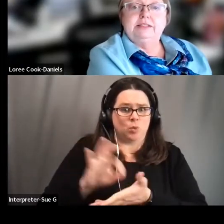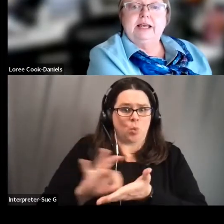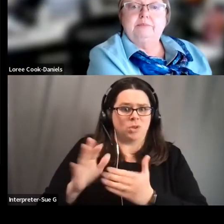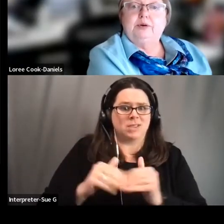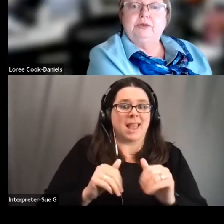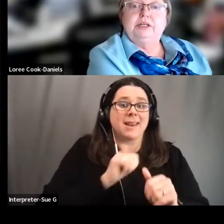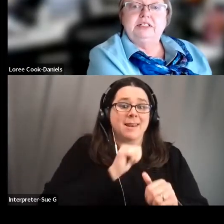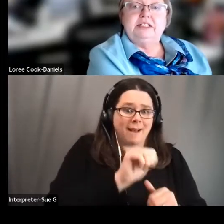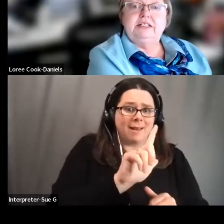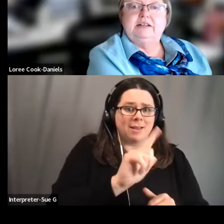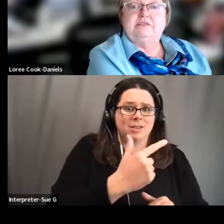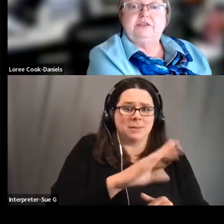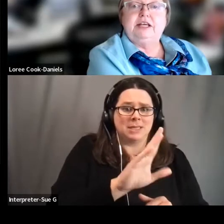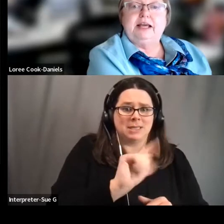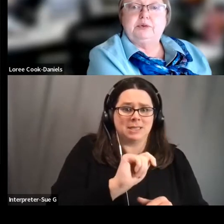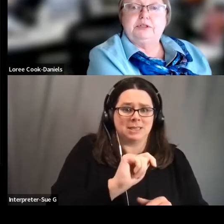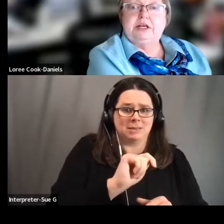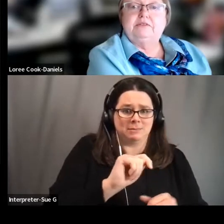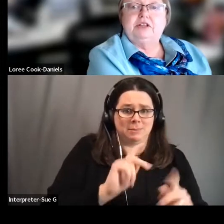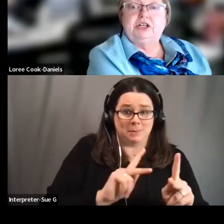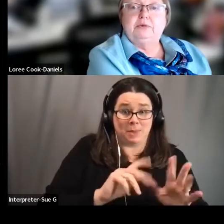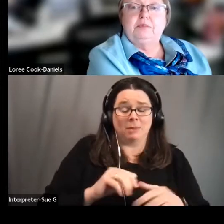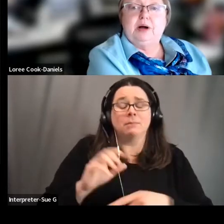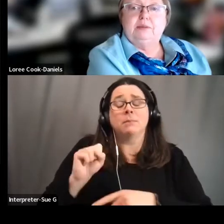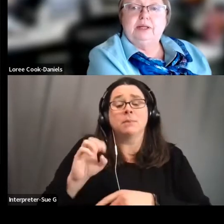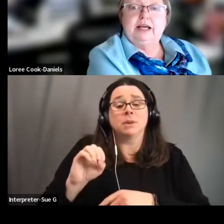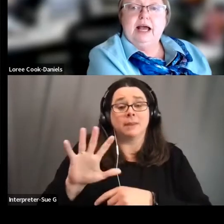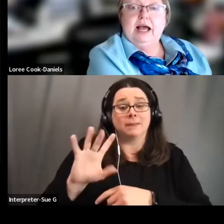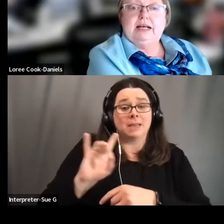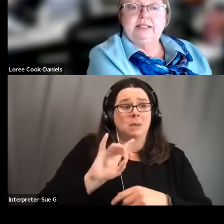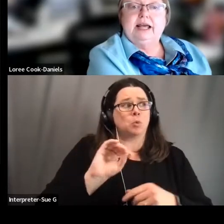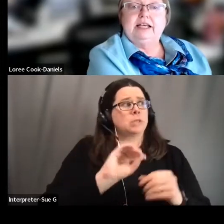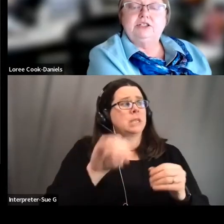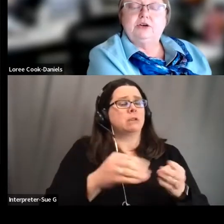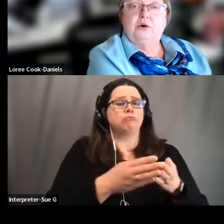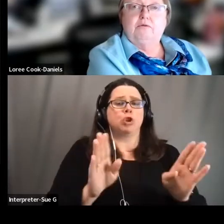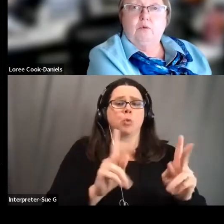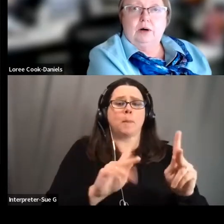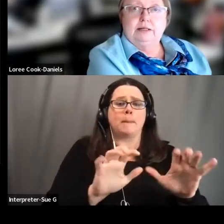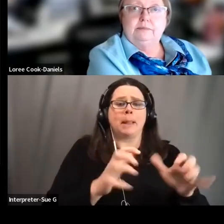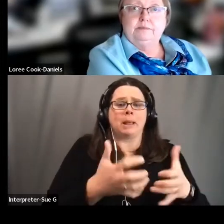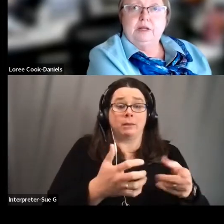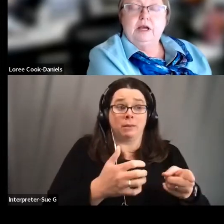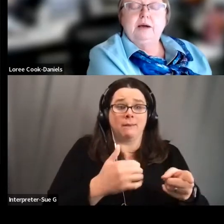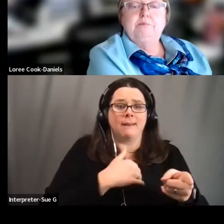For example you can see that 58% of the general public has an ACE score of one.